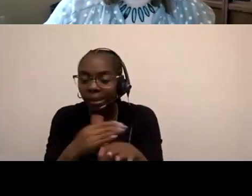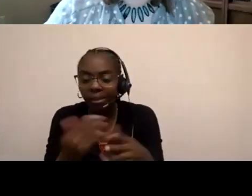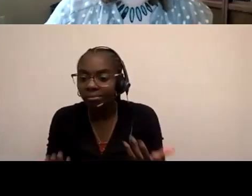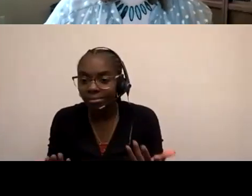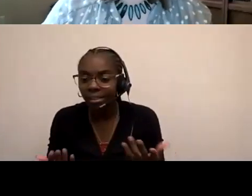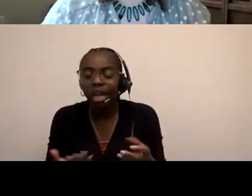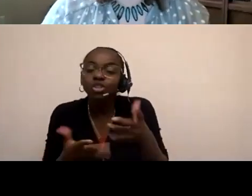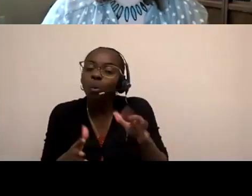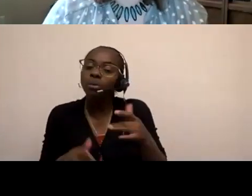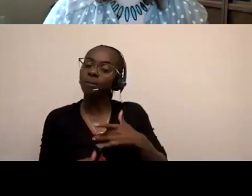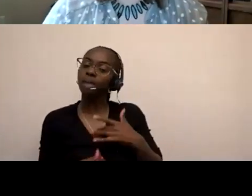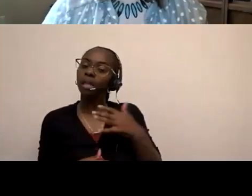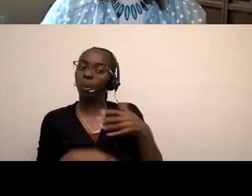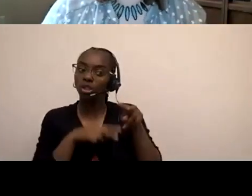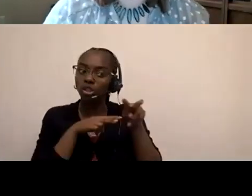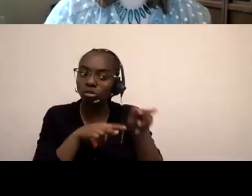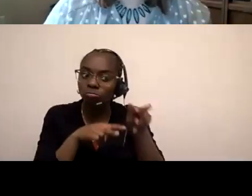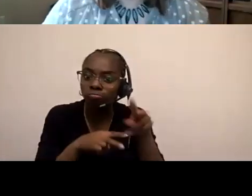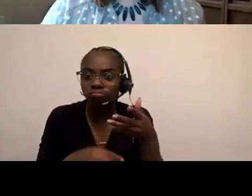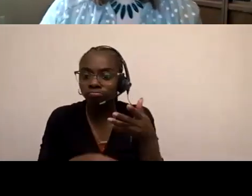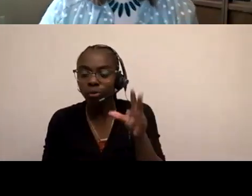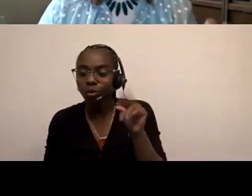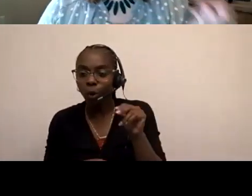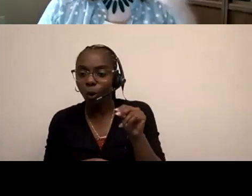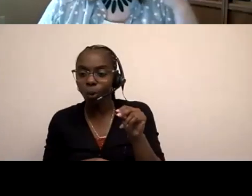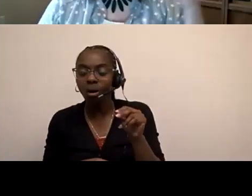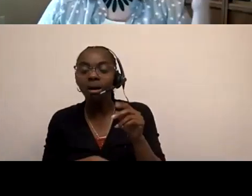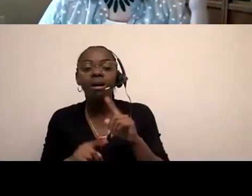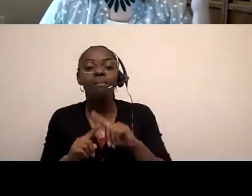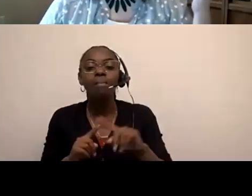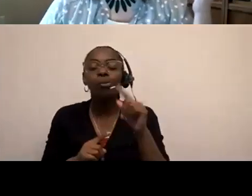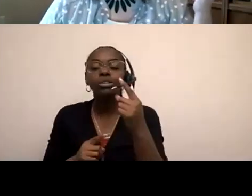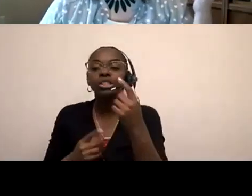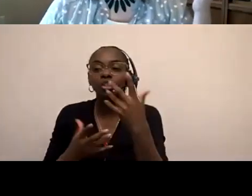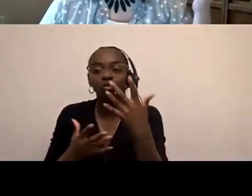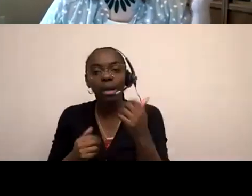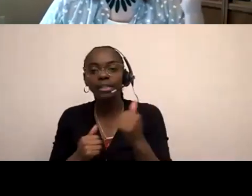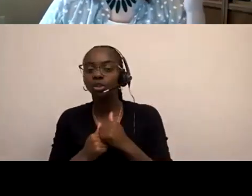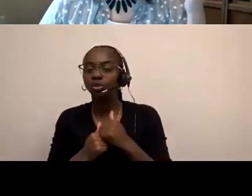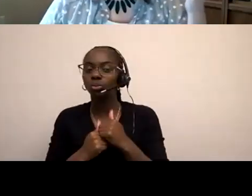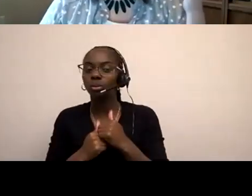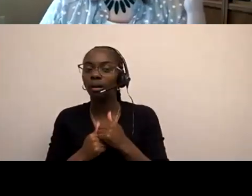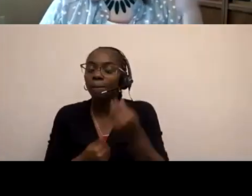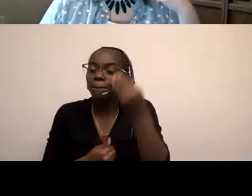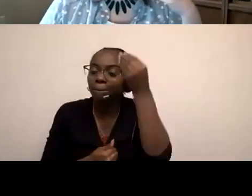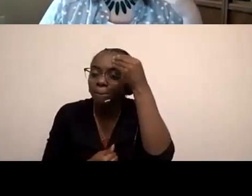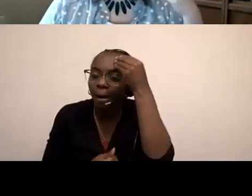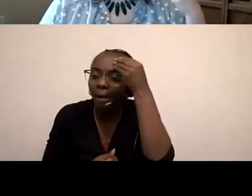WHILE THEY ARE TALKING TO THEIR FRIENDS OR ON THE INTERENET BUT IT'S EVERYTHING WITHIN EARSHOT WHETHER YOUR